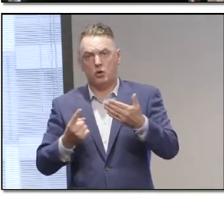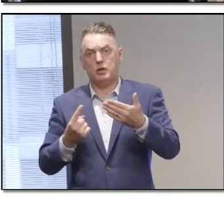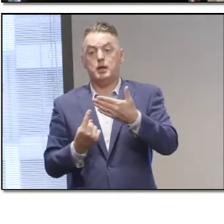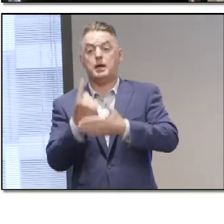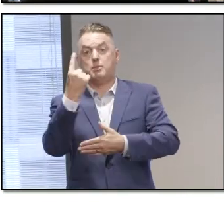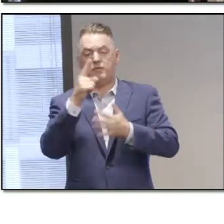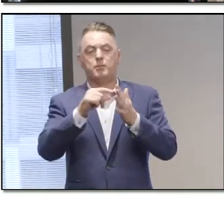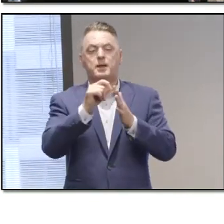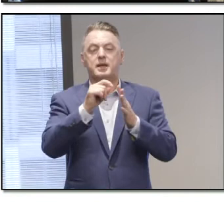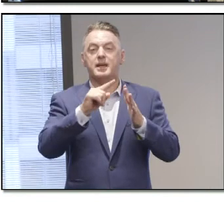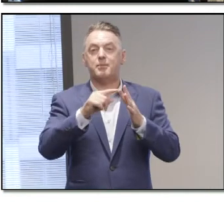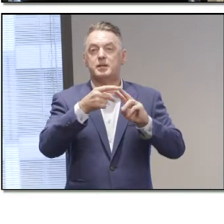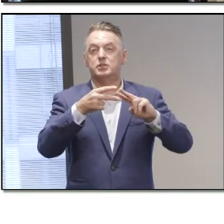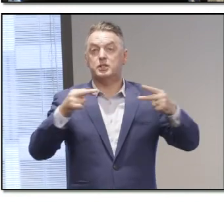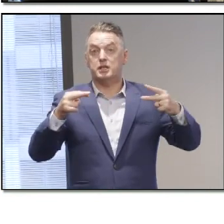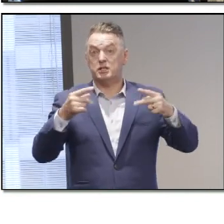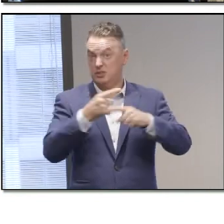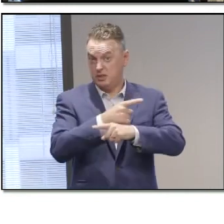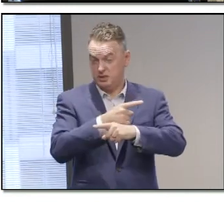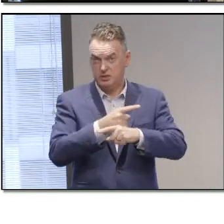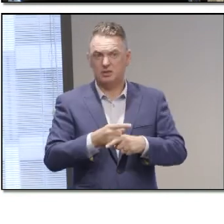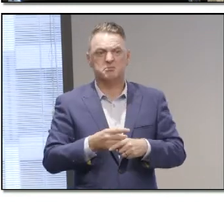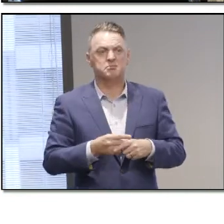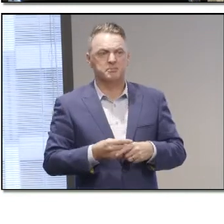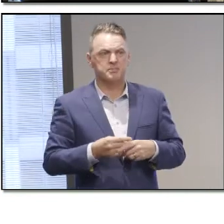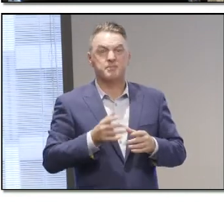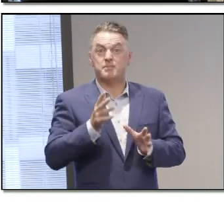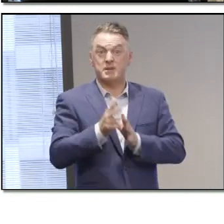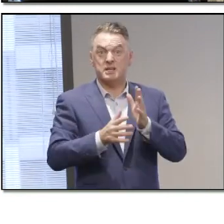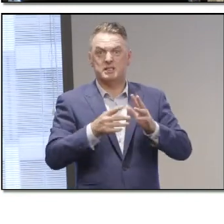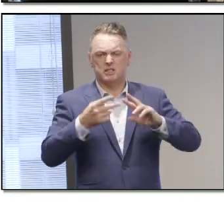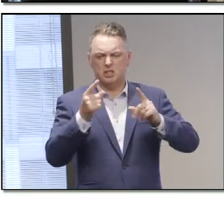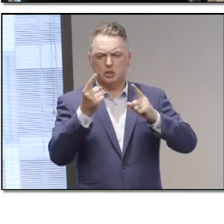changes and some of these epigenetic changes, so change in the way the genes are expressed